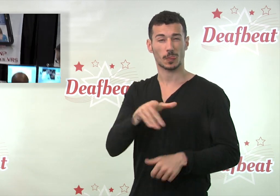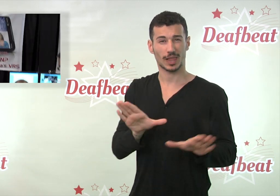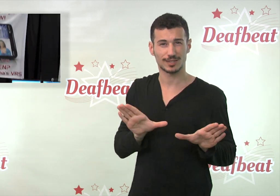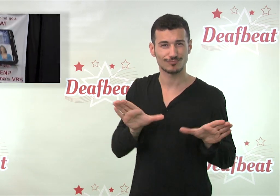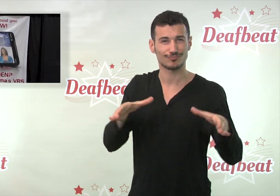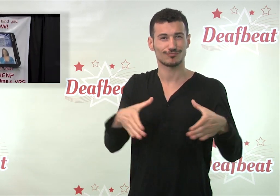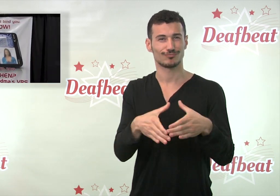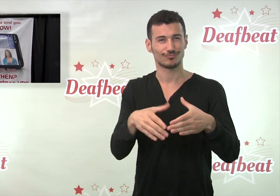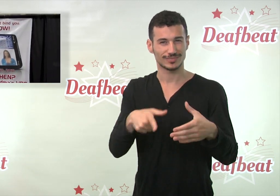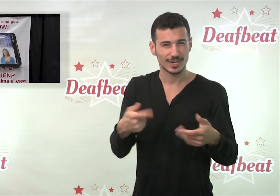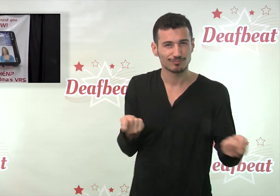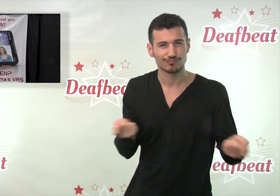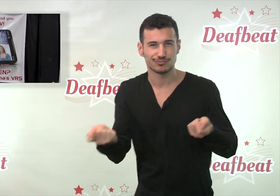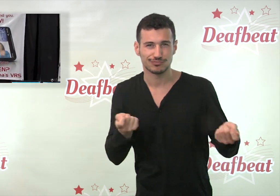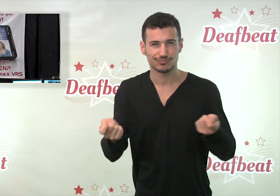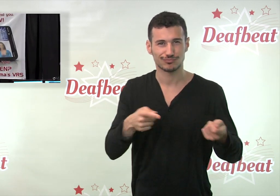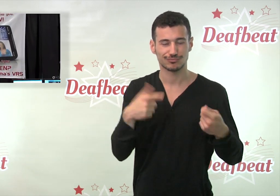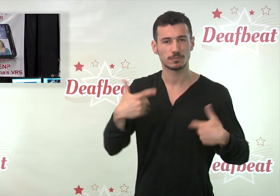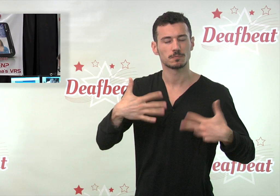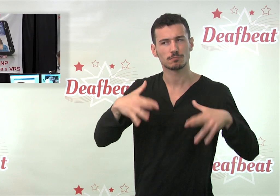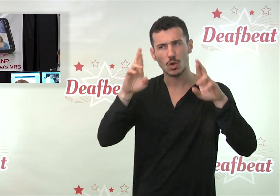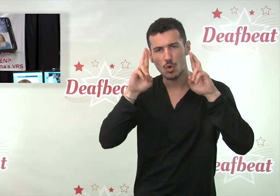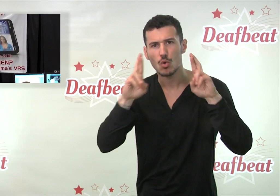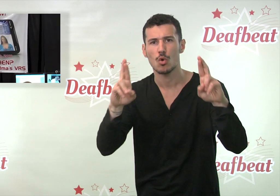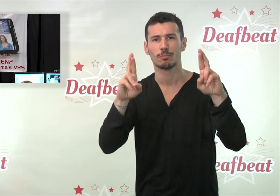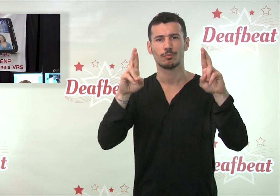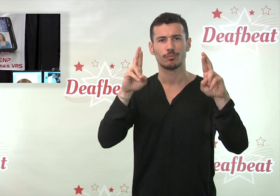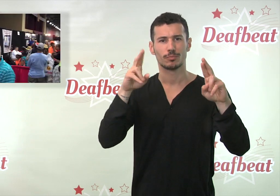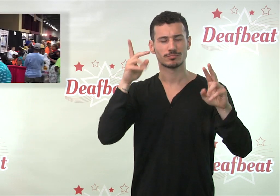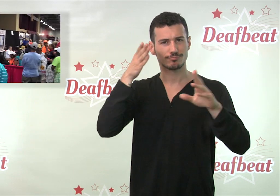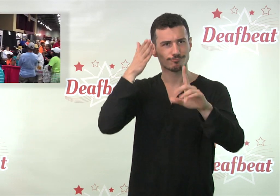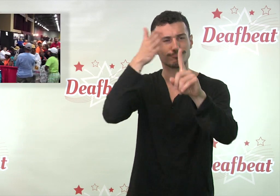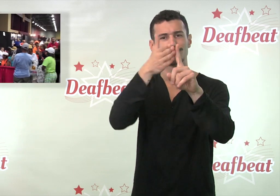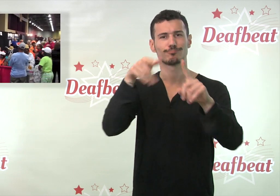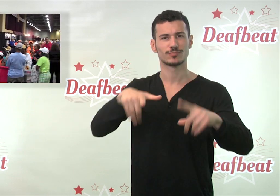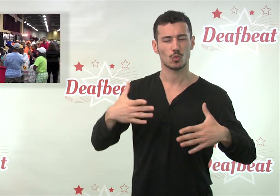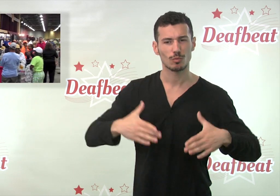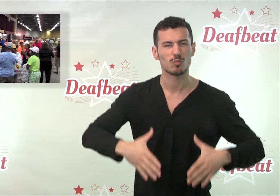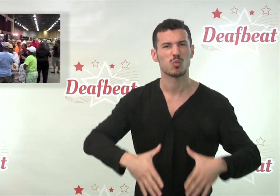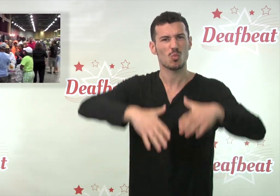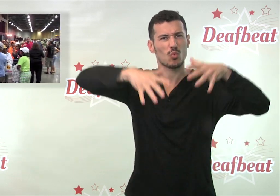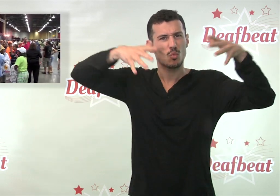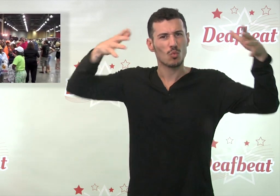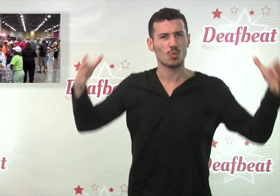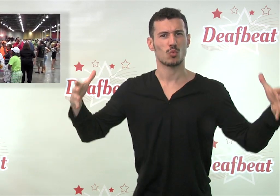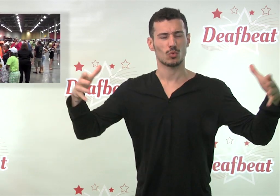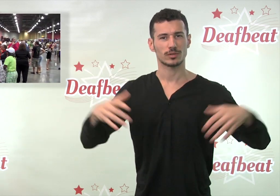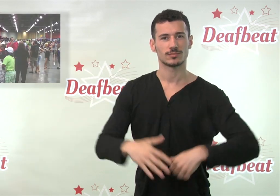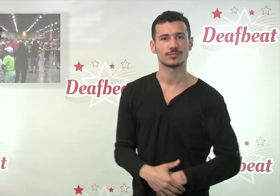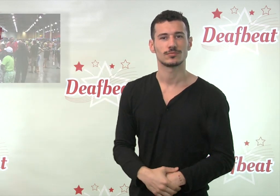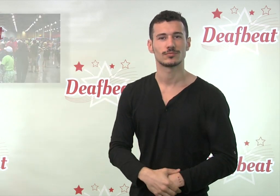Organizers hope to boost attendance this year.